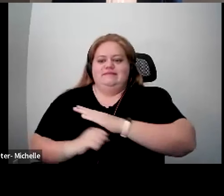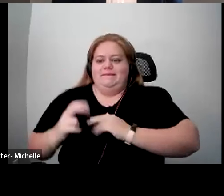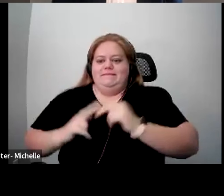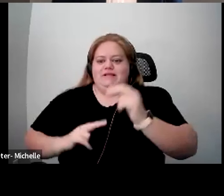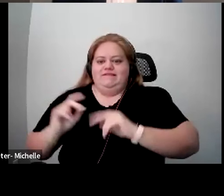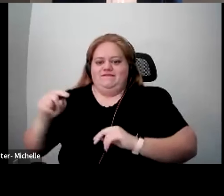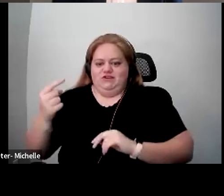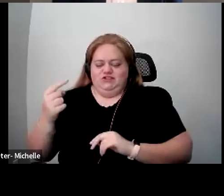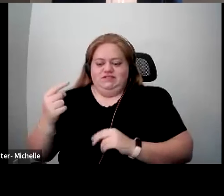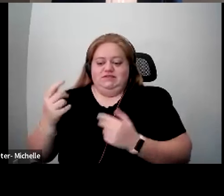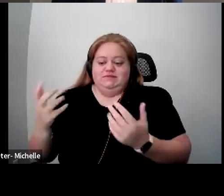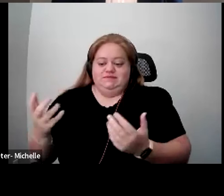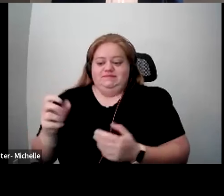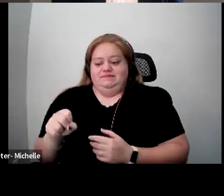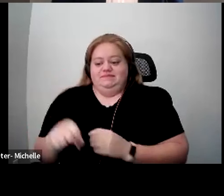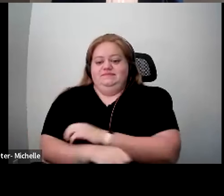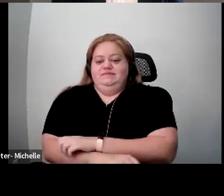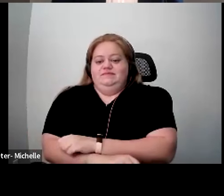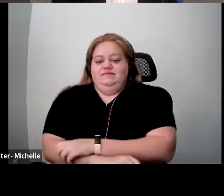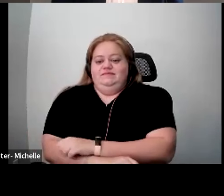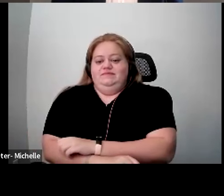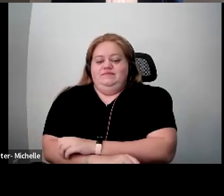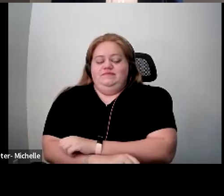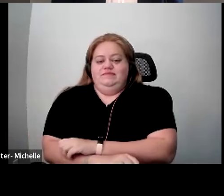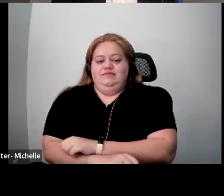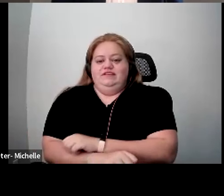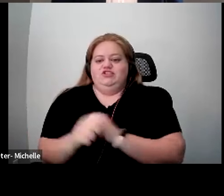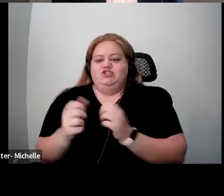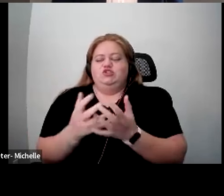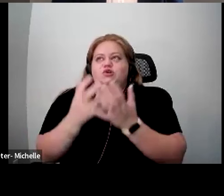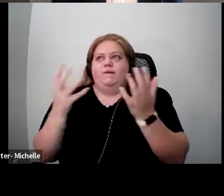And, yeah, again, it's just about there's such a vast amount of web content